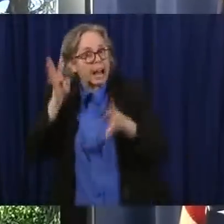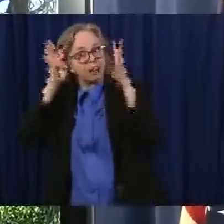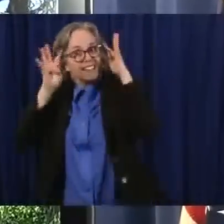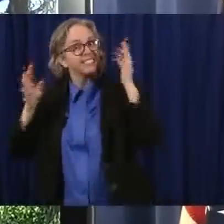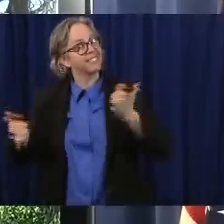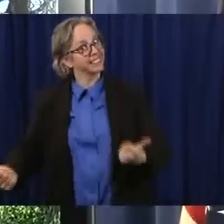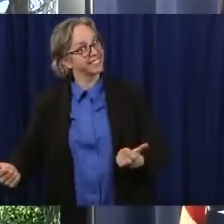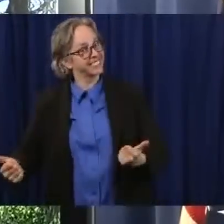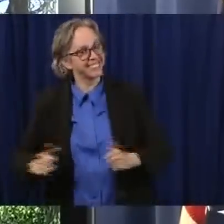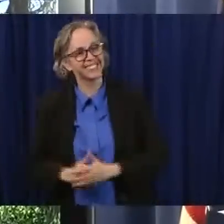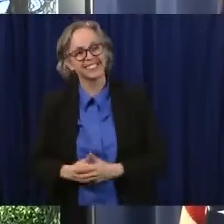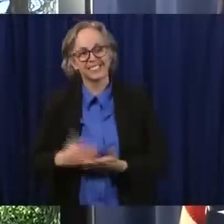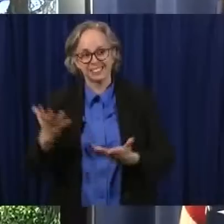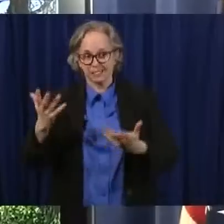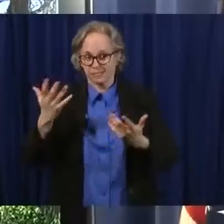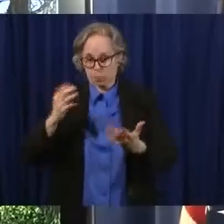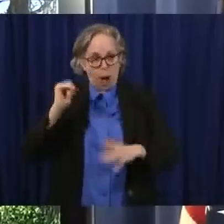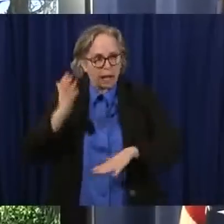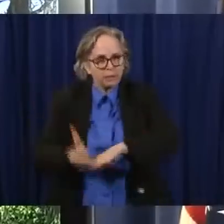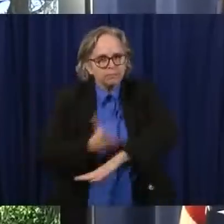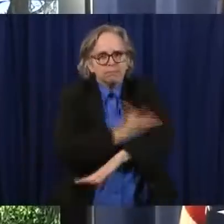SPARK SOME IDEAS FROM YOU FOR